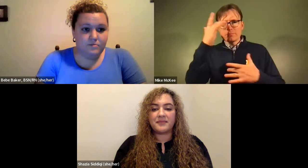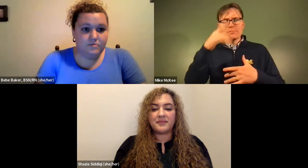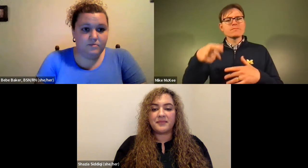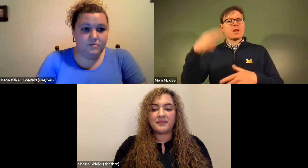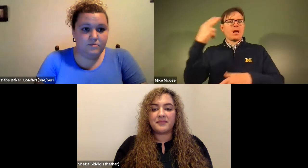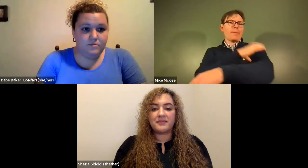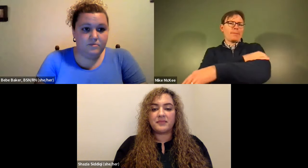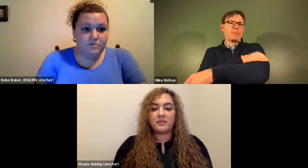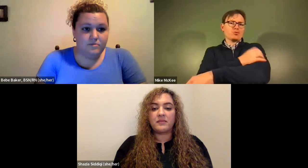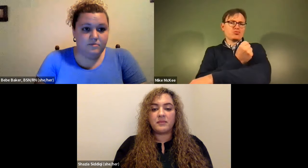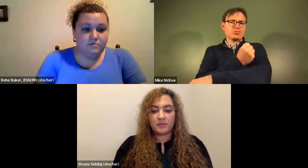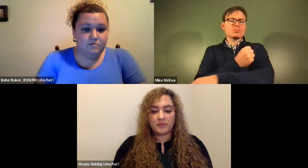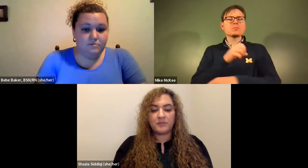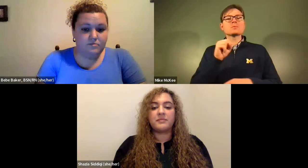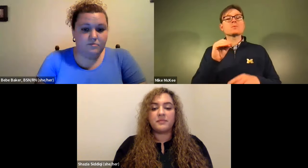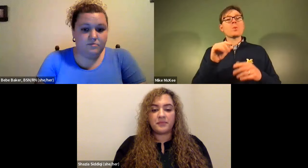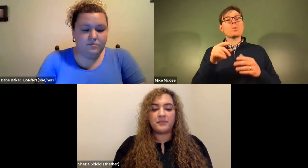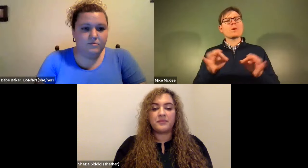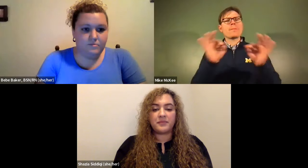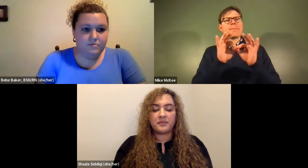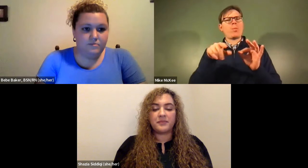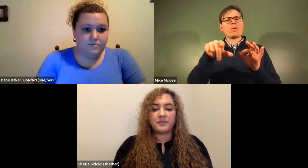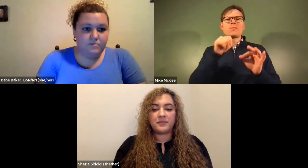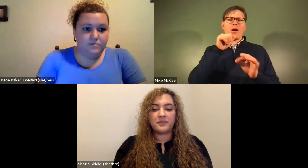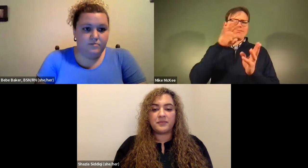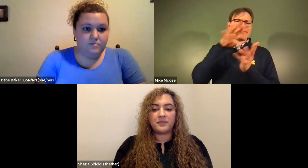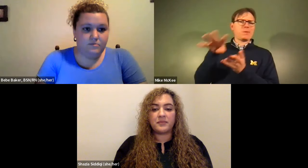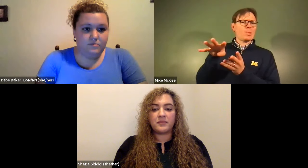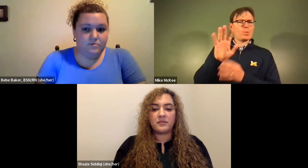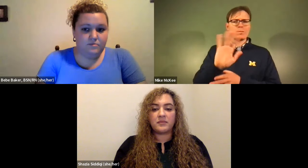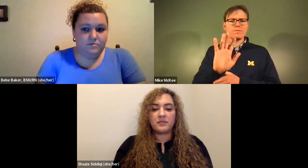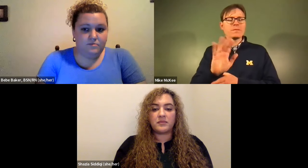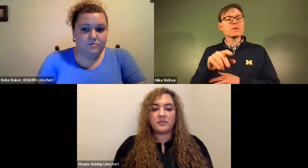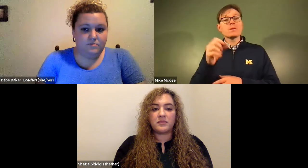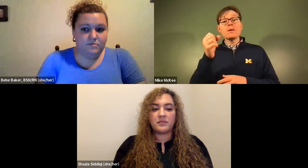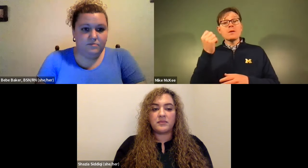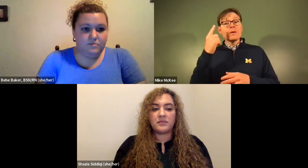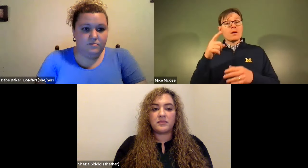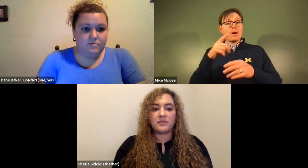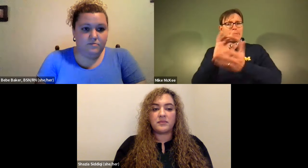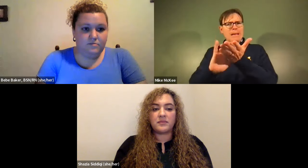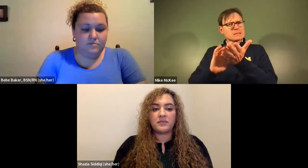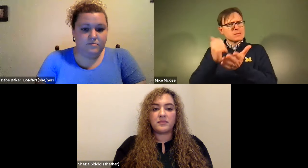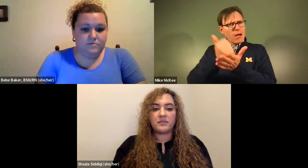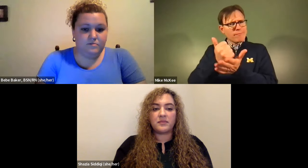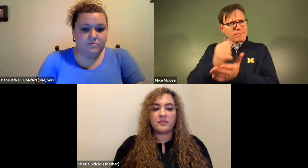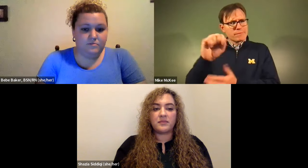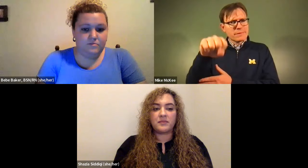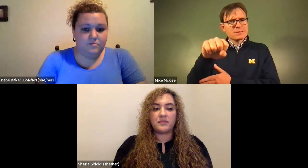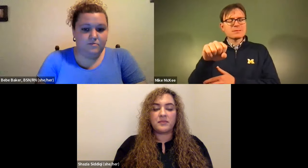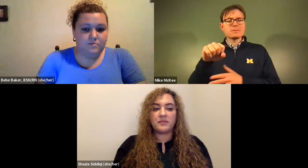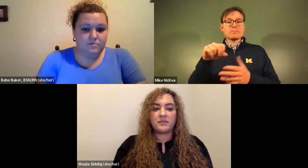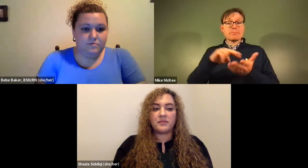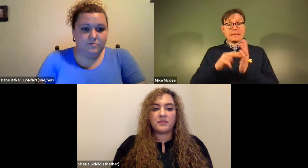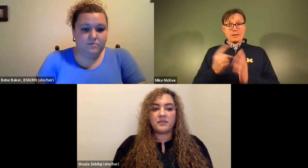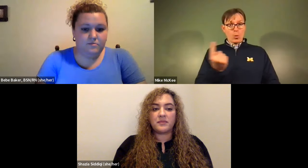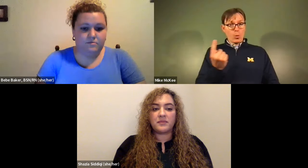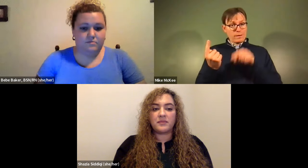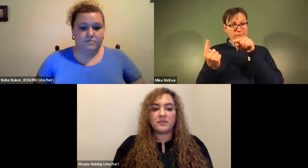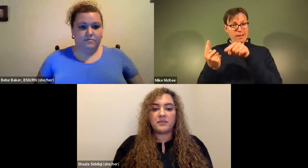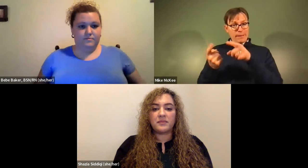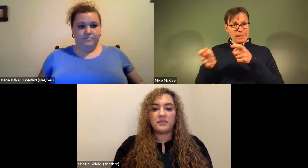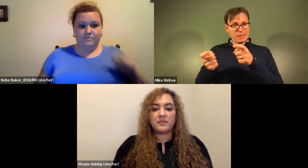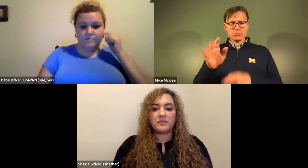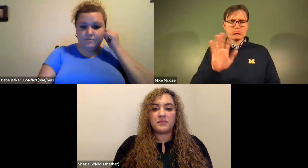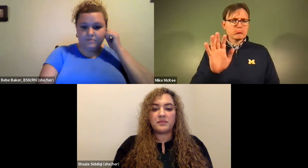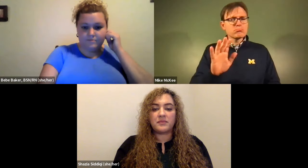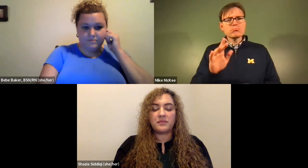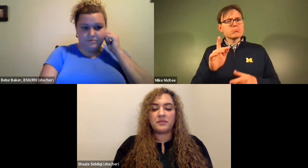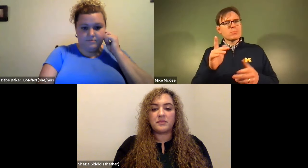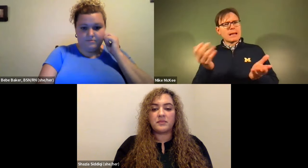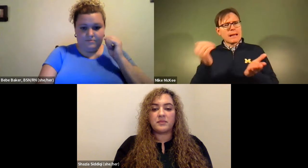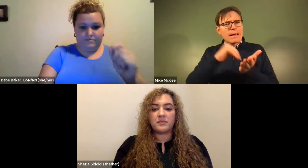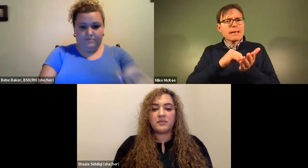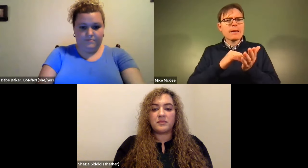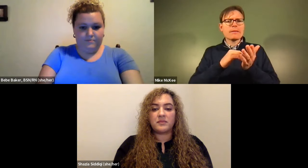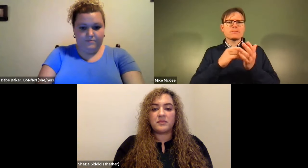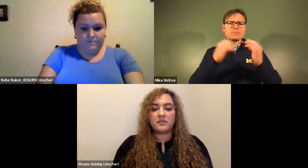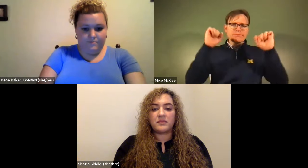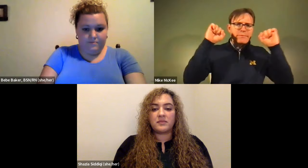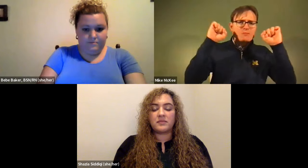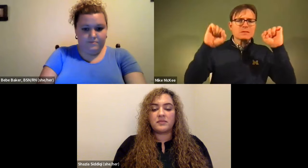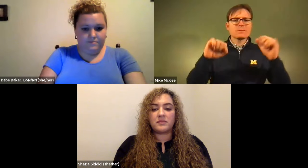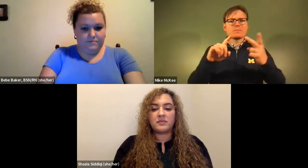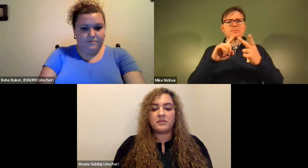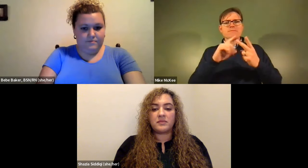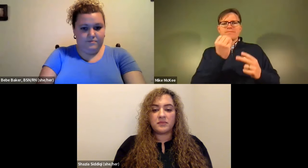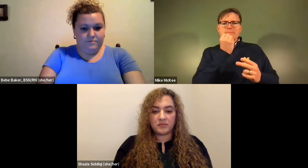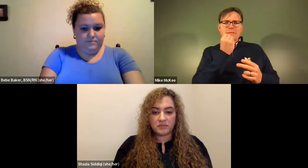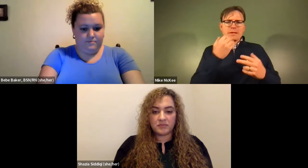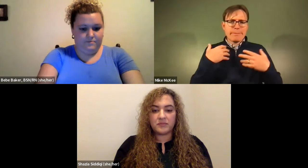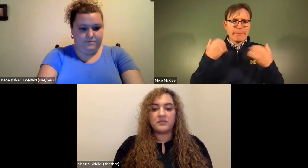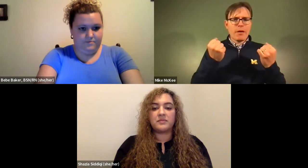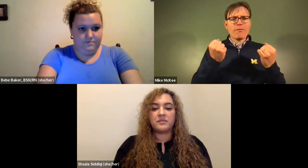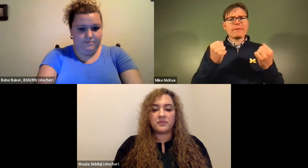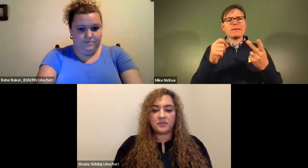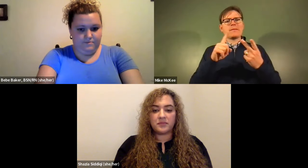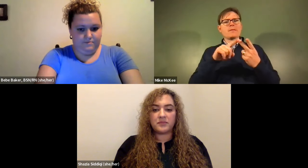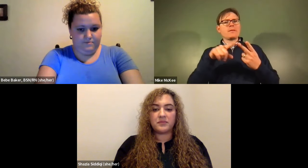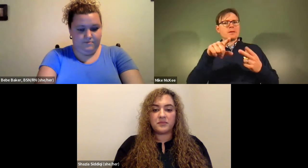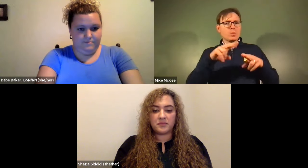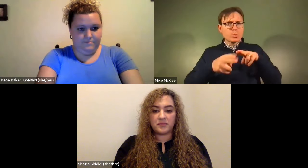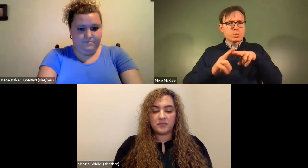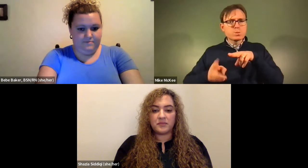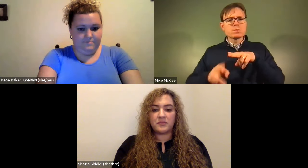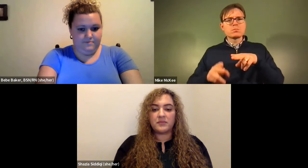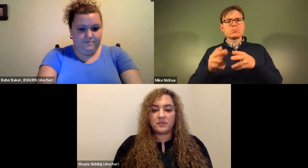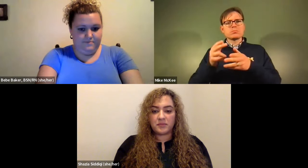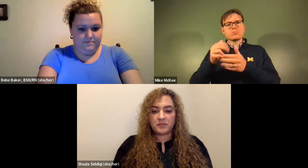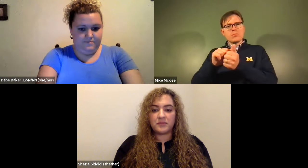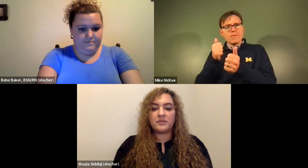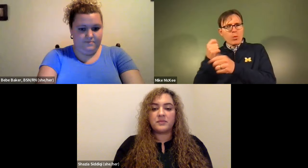James Cech: Here at a bigger risk for heart attack and heart disease and high blood pressure so don't ignore it that's, the most important thing to mention medications are helpful, yes, but that's not the only way to manage high blood pressure, again exercise regimen eating healthy losing weight.